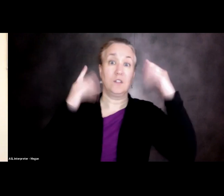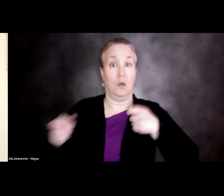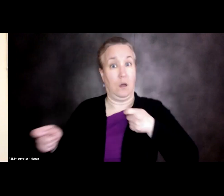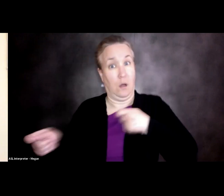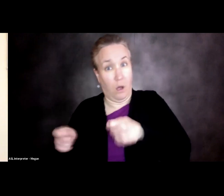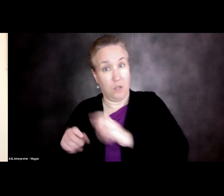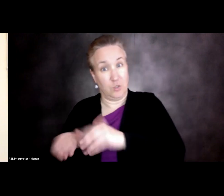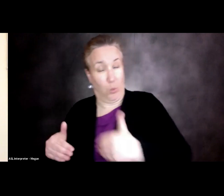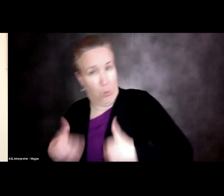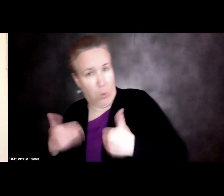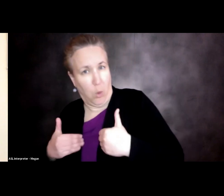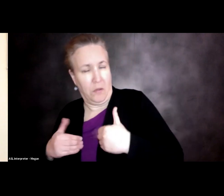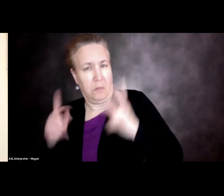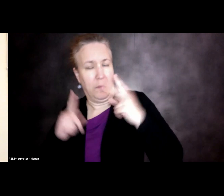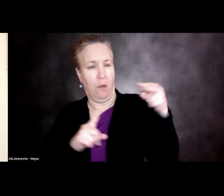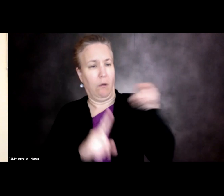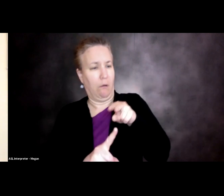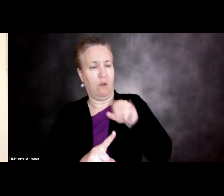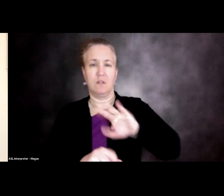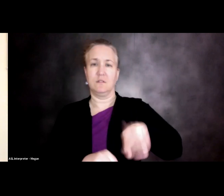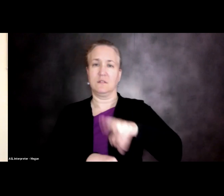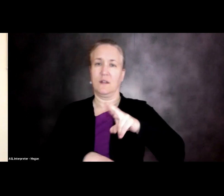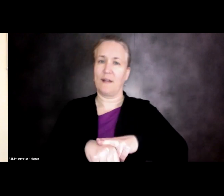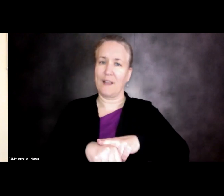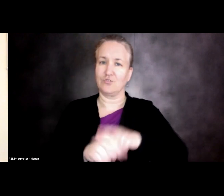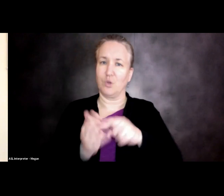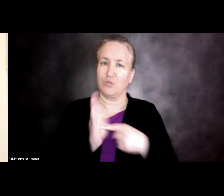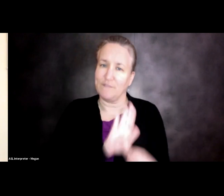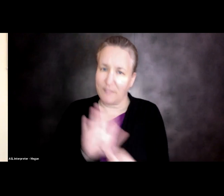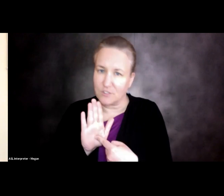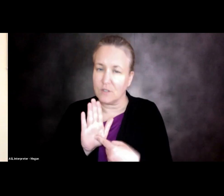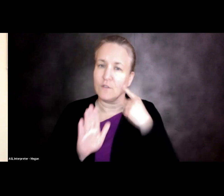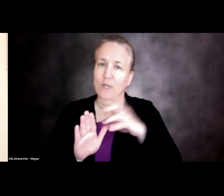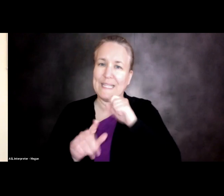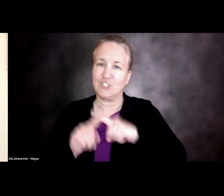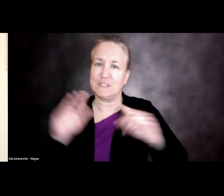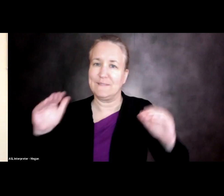as a natural reflection of age difference, natural outcome